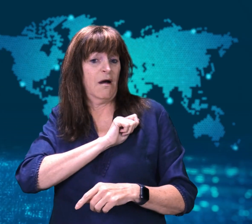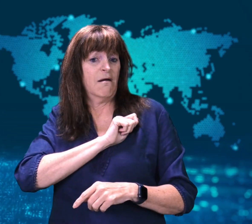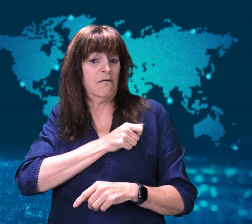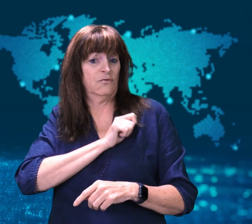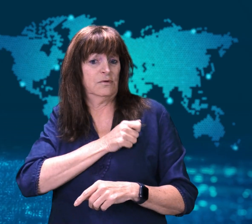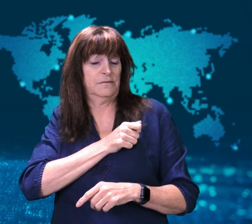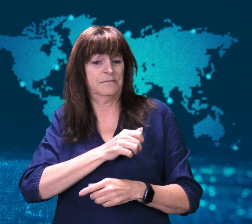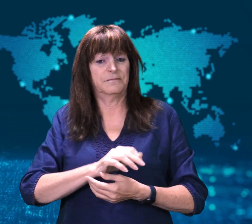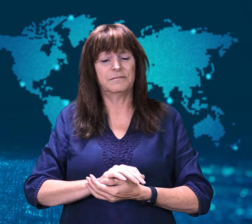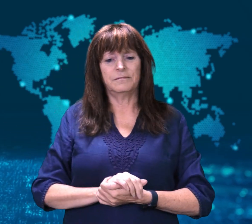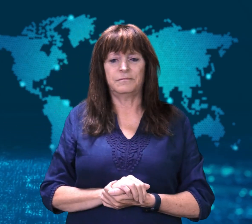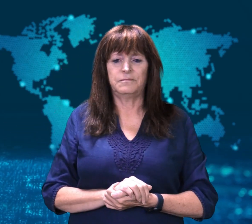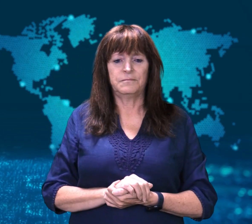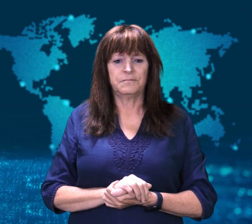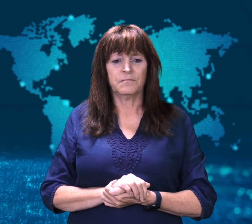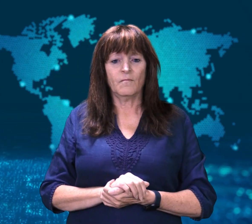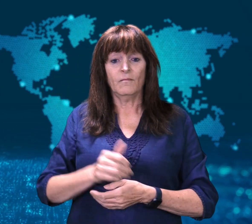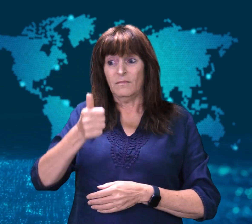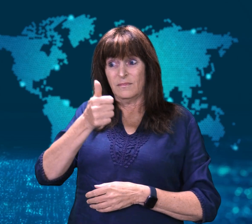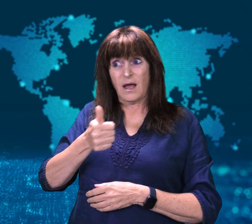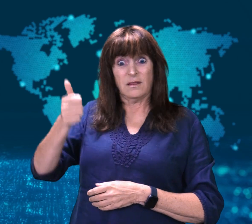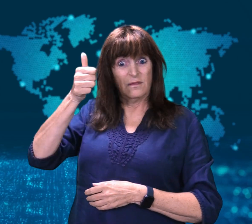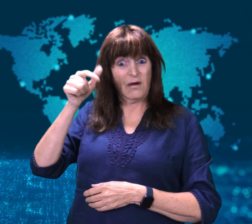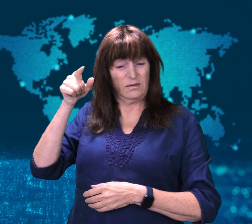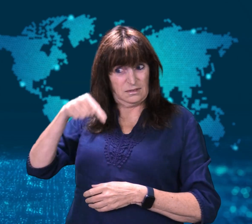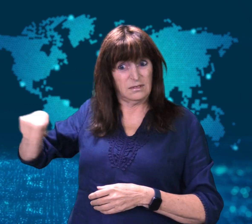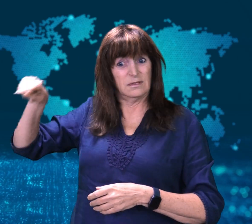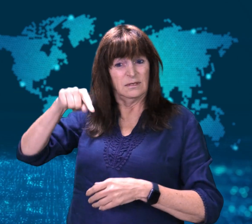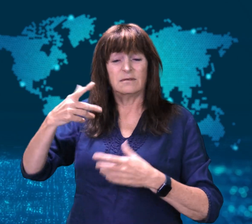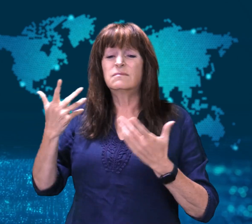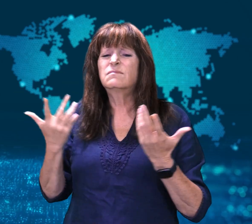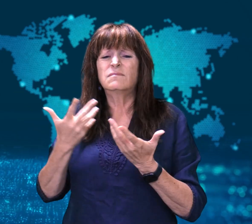police and security agents.